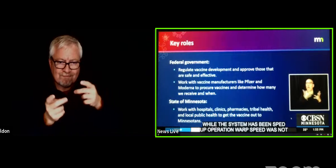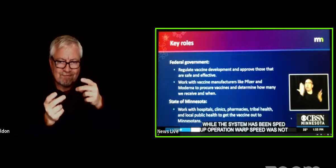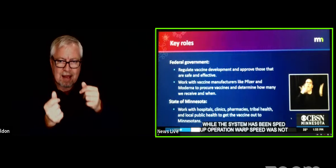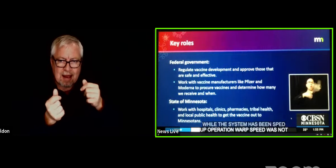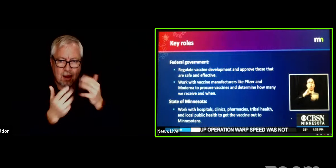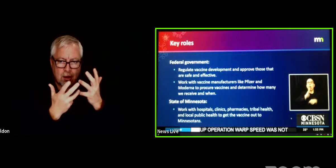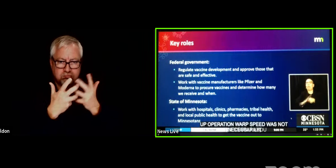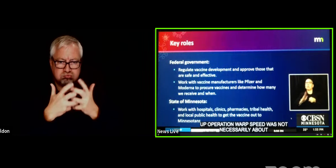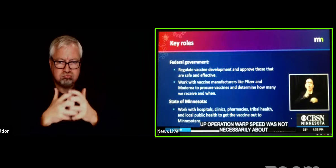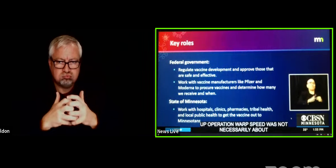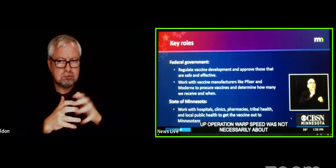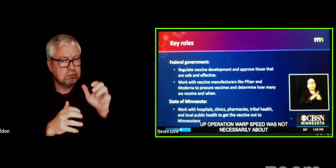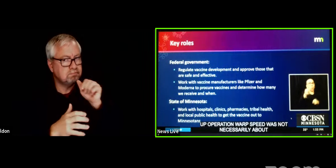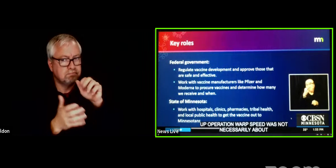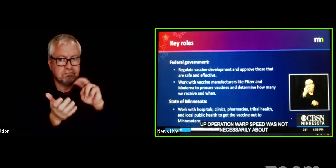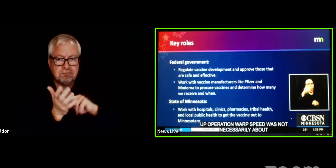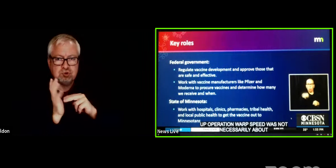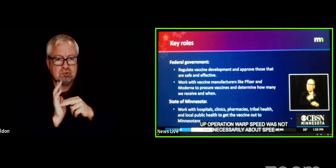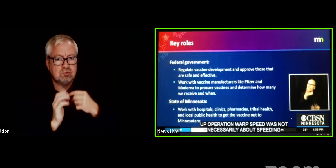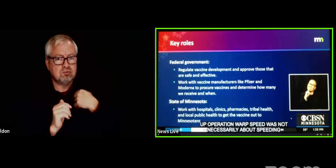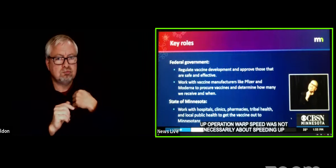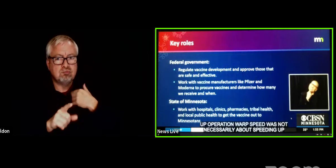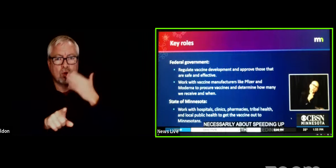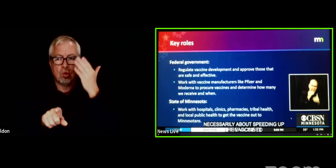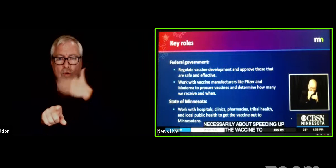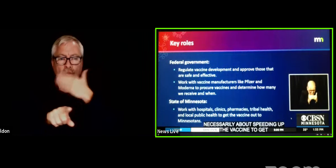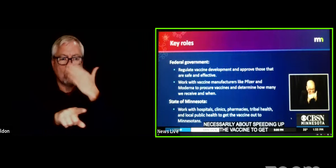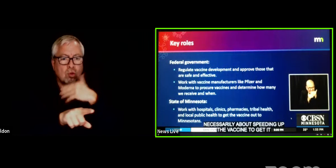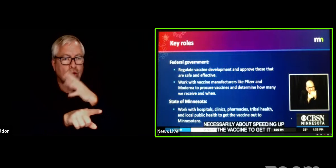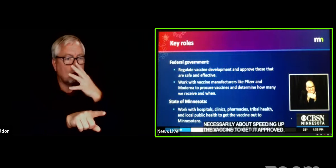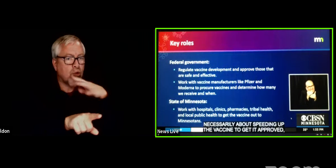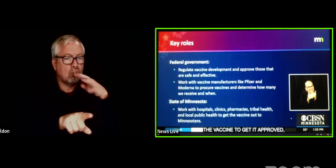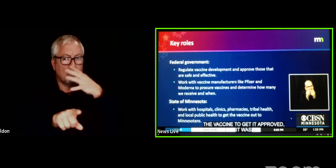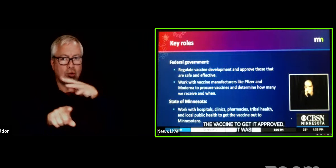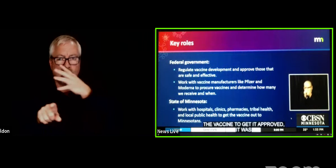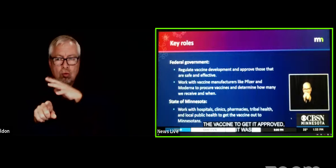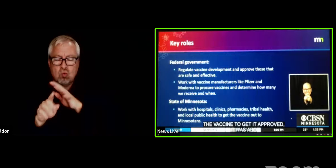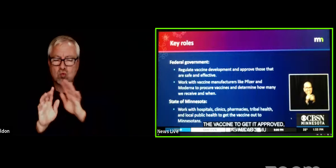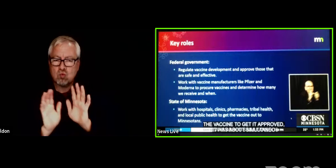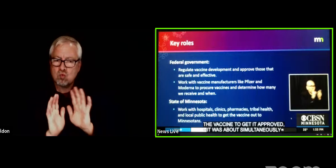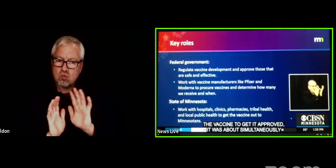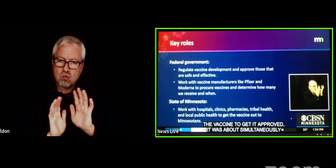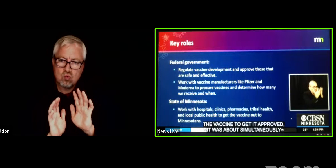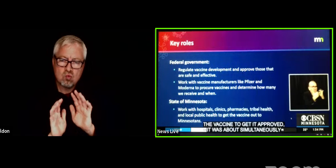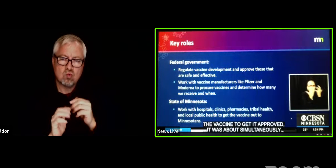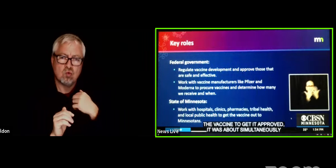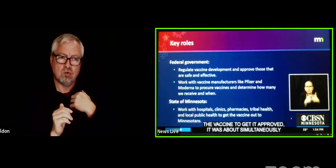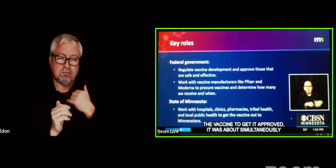SIMULTANEOUSLY DOING MANUFACTURING AND TAKING SOME OF THE RISK AWAY FROM THOSE PHARMACEUTICAL COMPANIES.